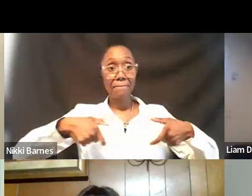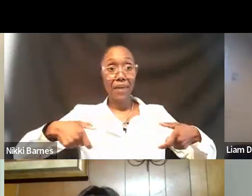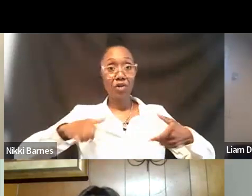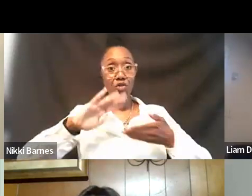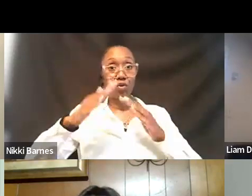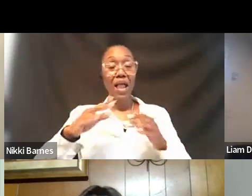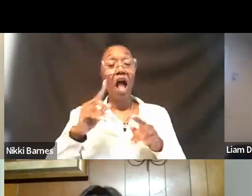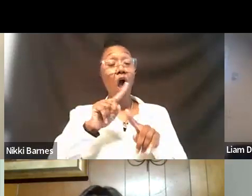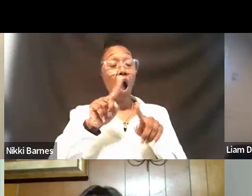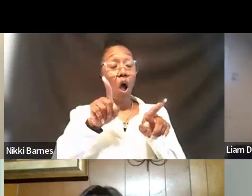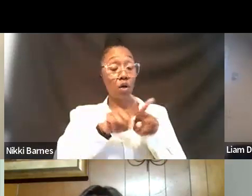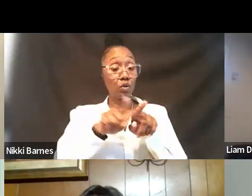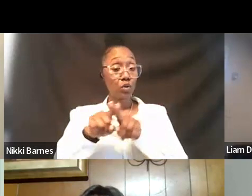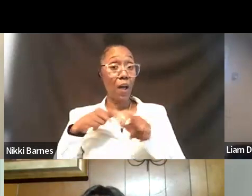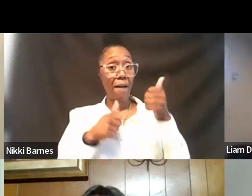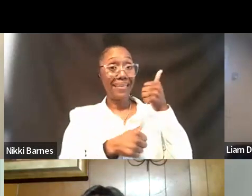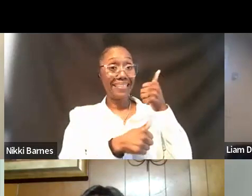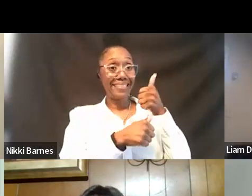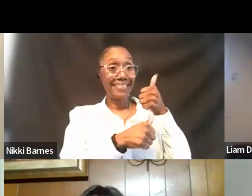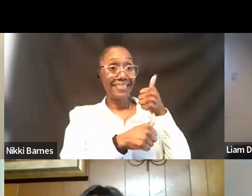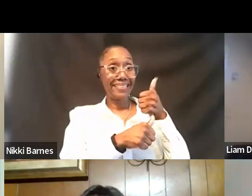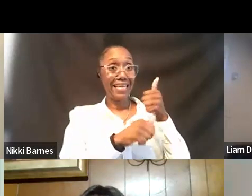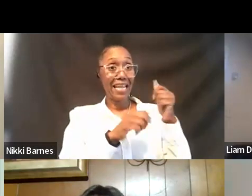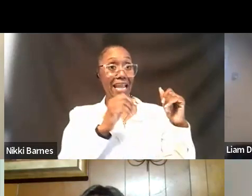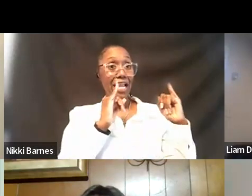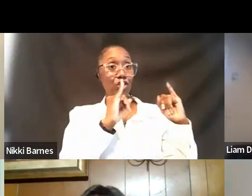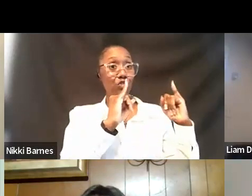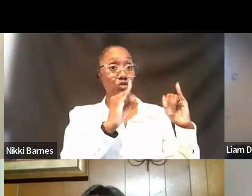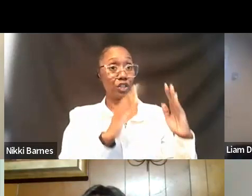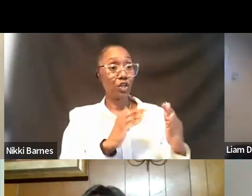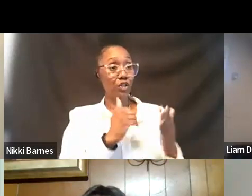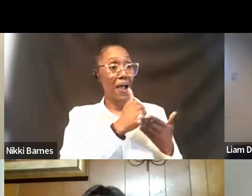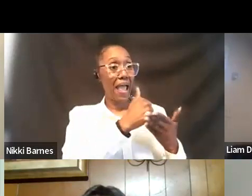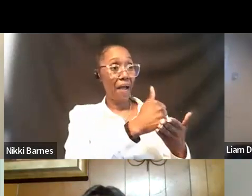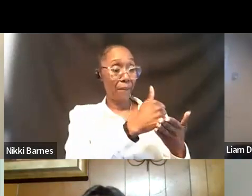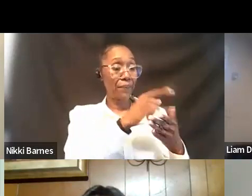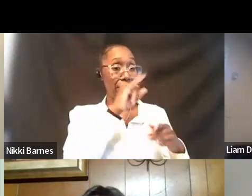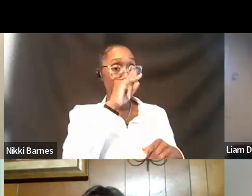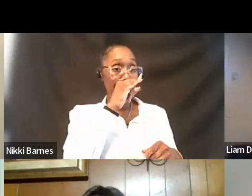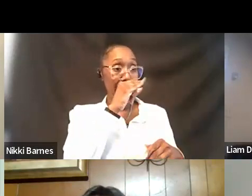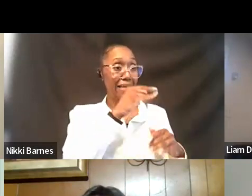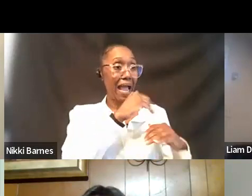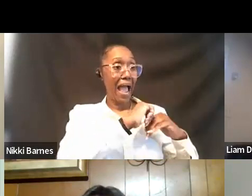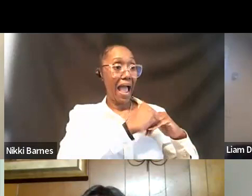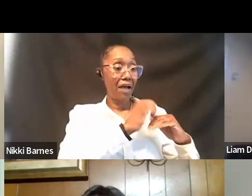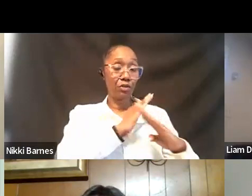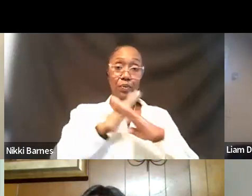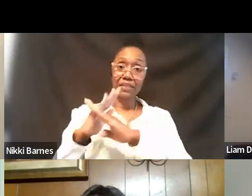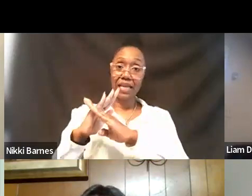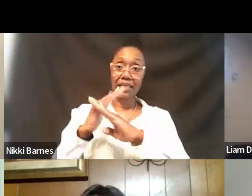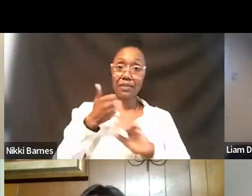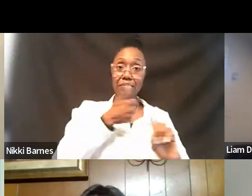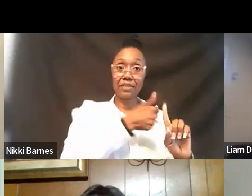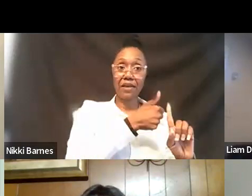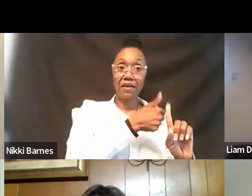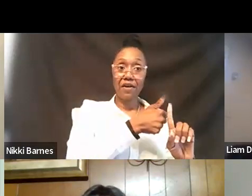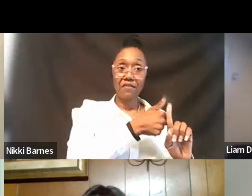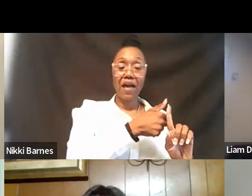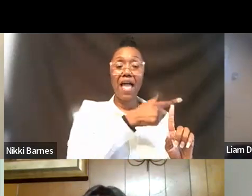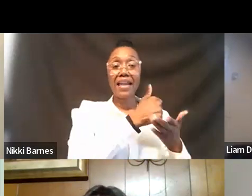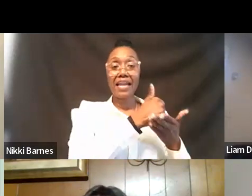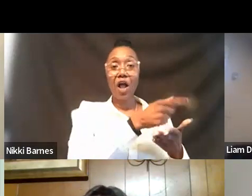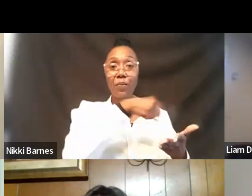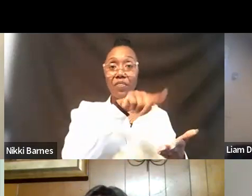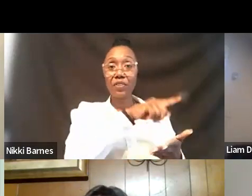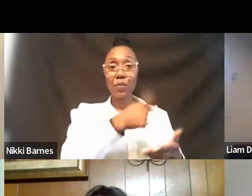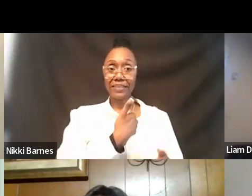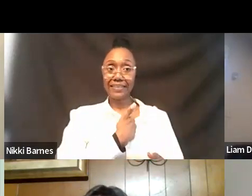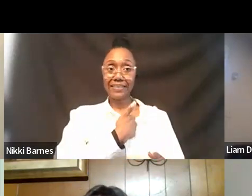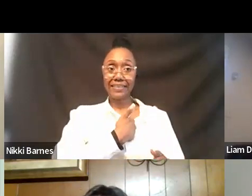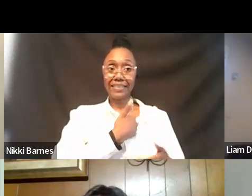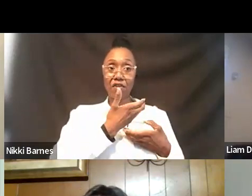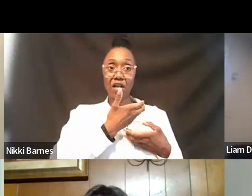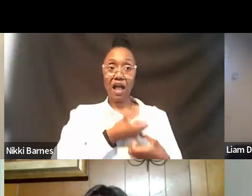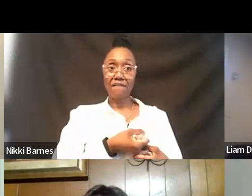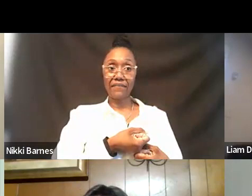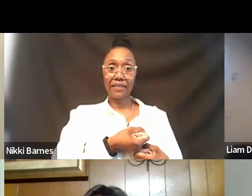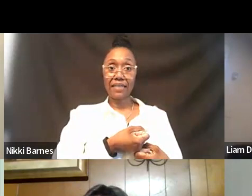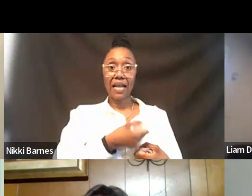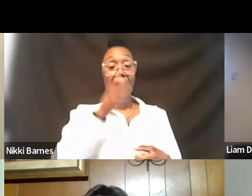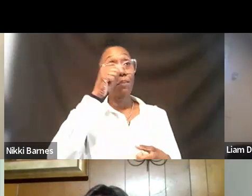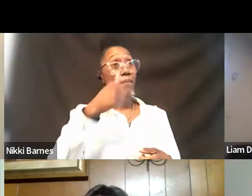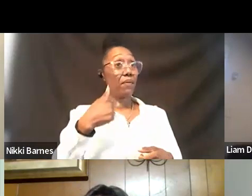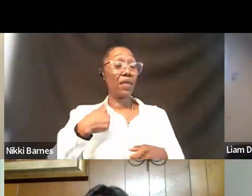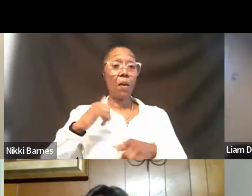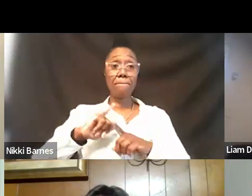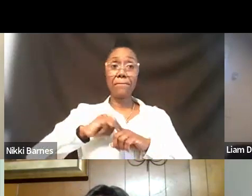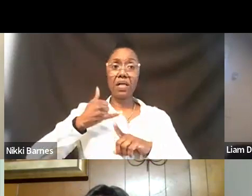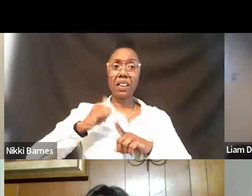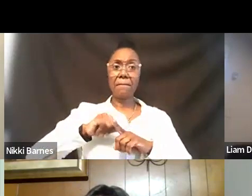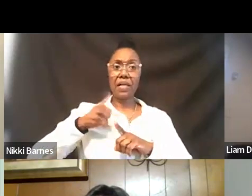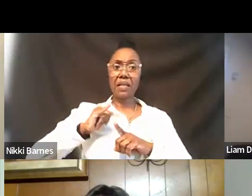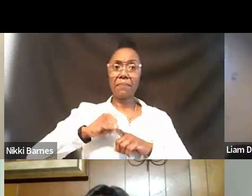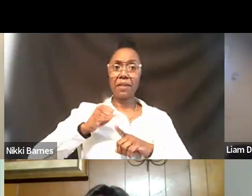In in the sport so I help teach kids to defend himself also helping with their self confidence because I know whenever I was in bully, I was up and all that I had none.